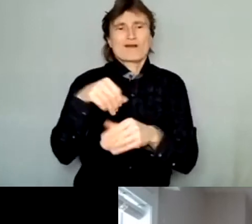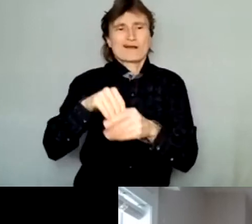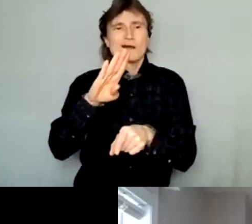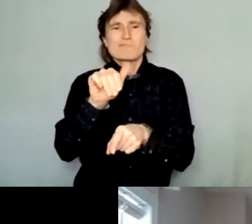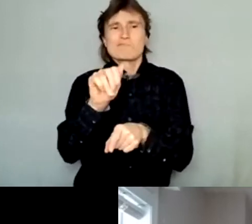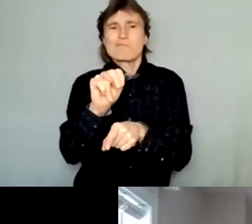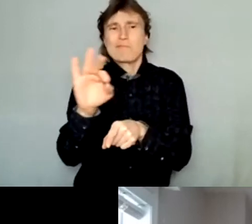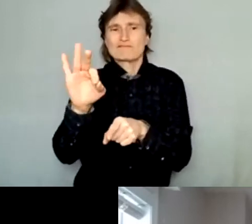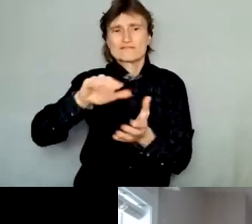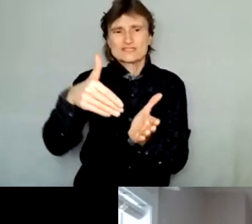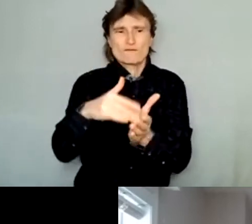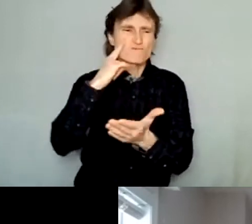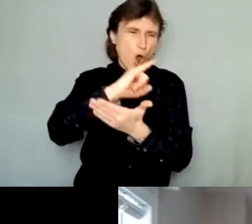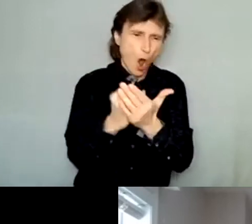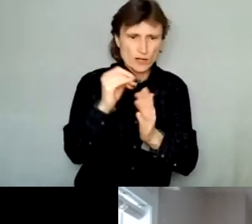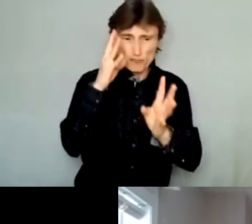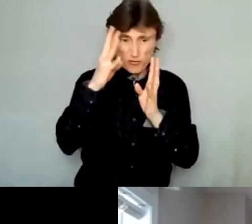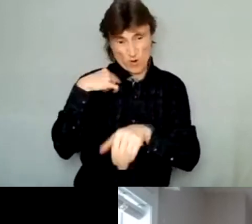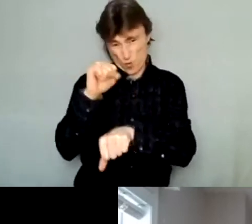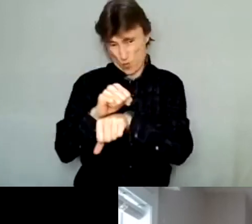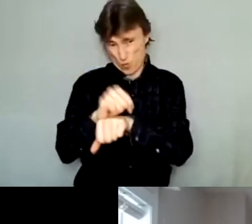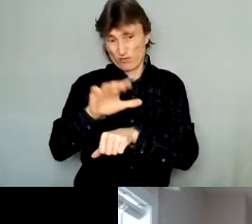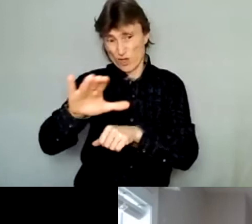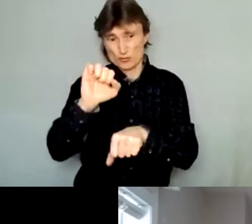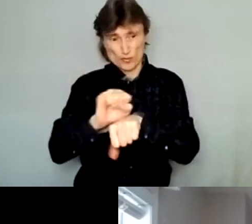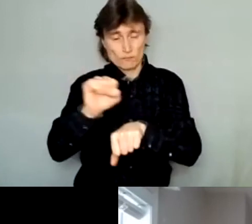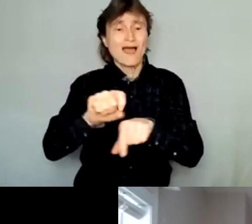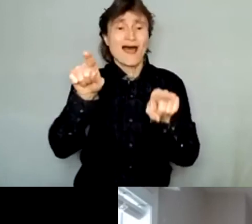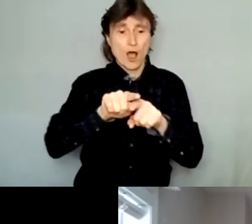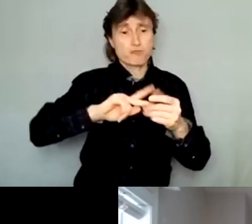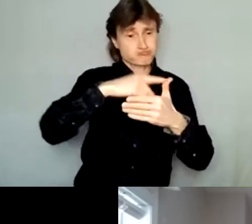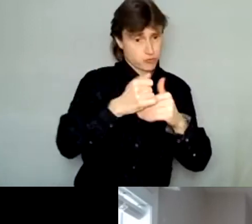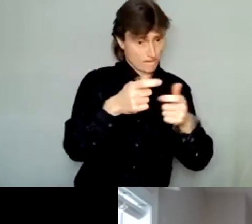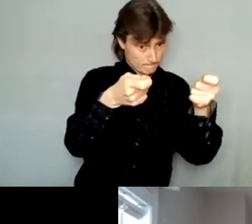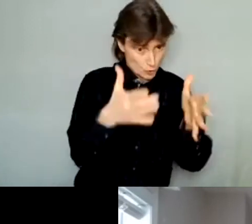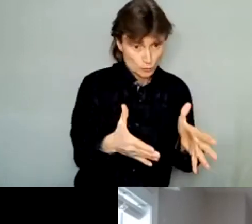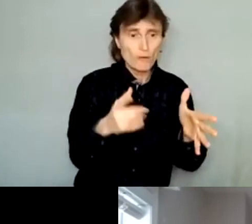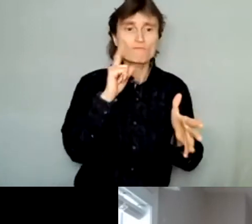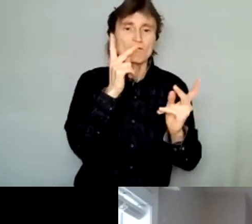And I worked at the Banff Centre as both the program manager of the visual arts residencies